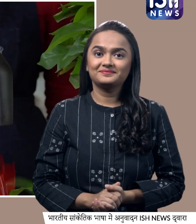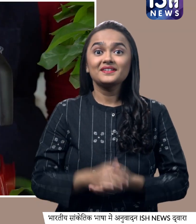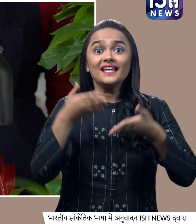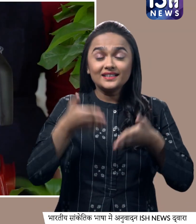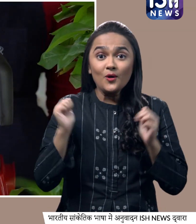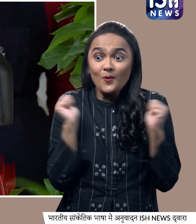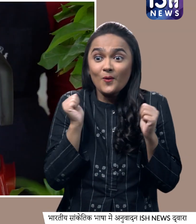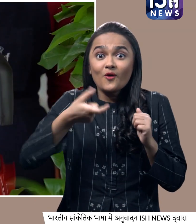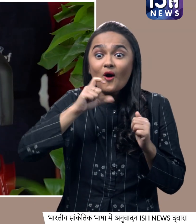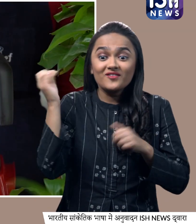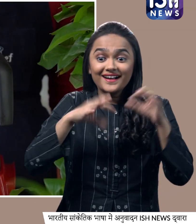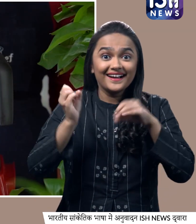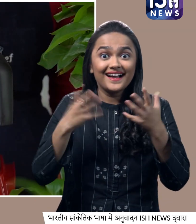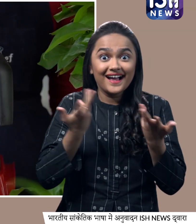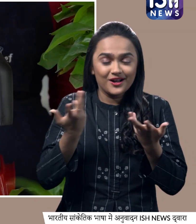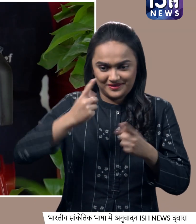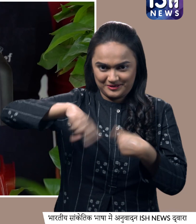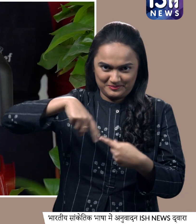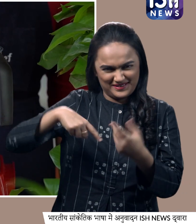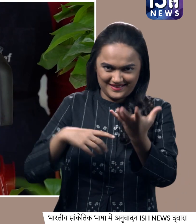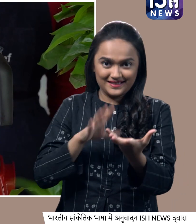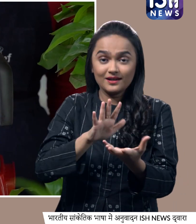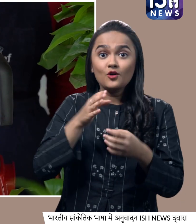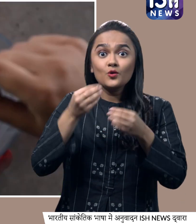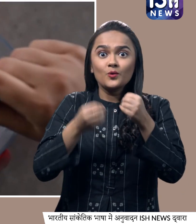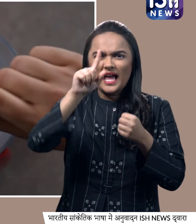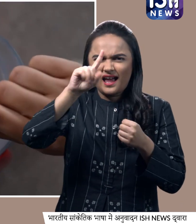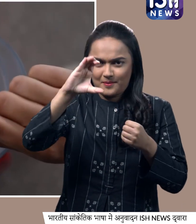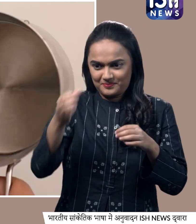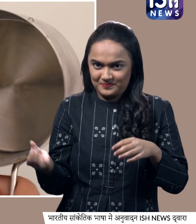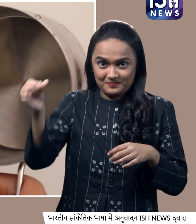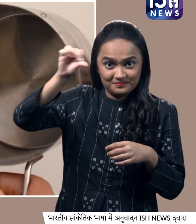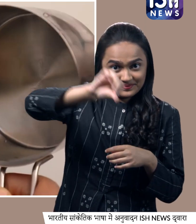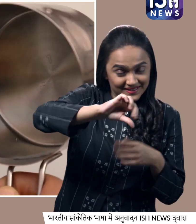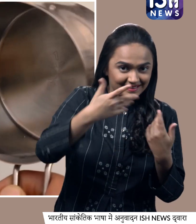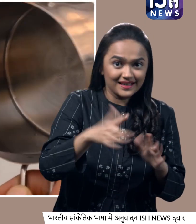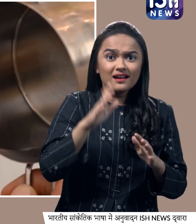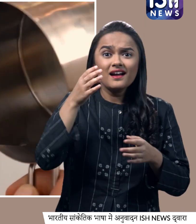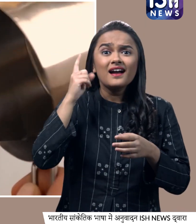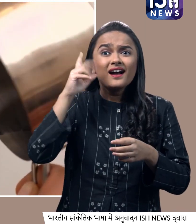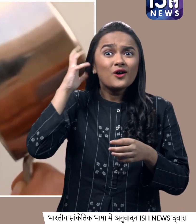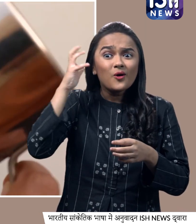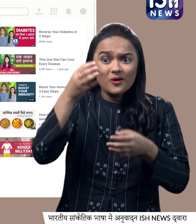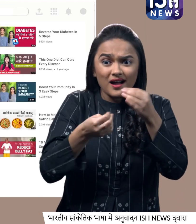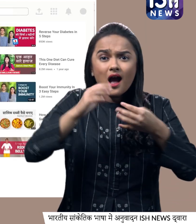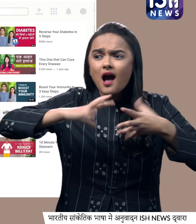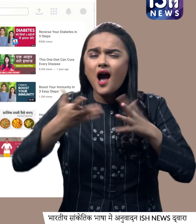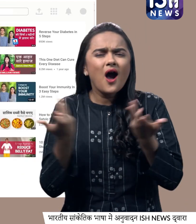To prepare cold coffee, you can add 1 cup coconut milk to your blender. Coconut milk is really easy to make